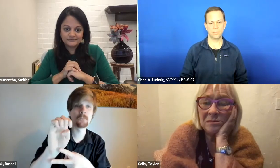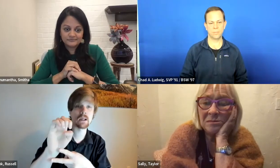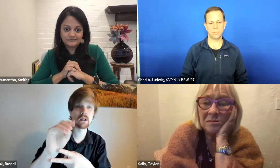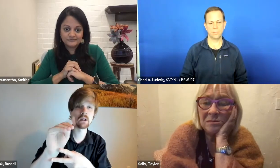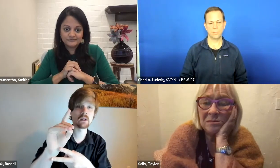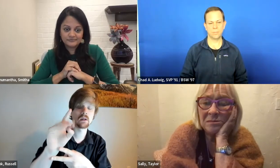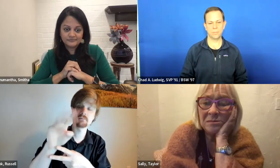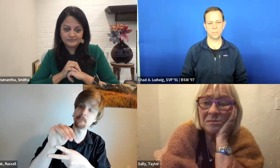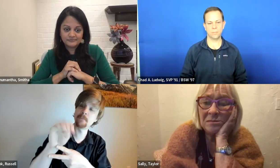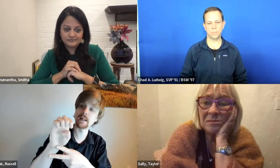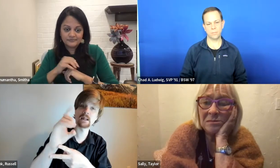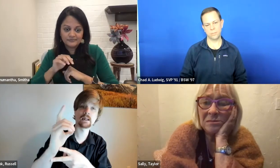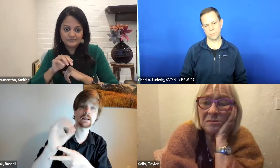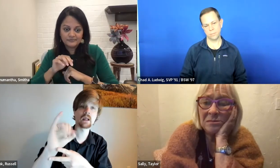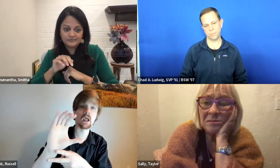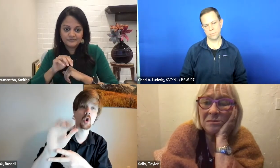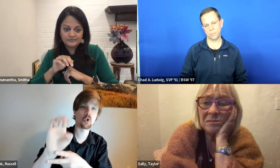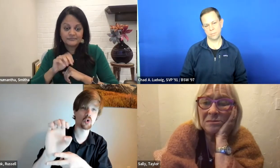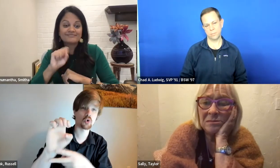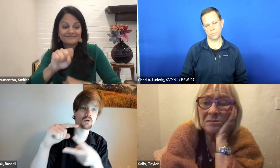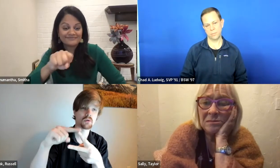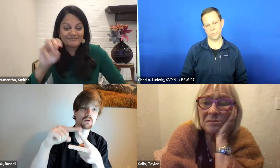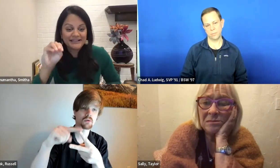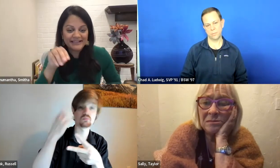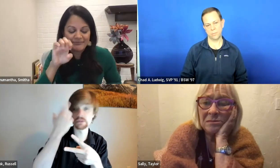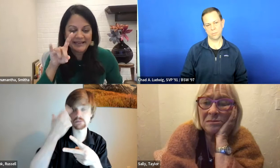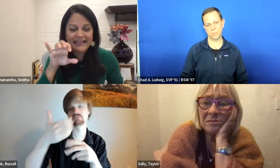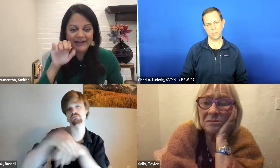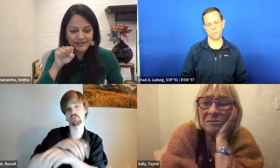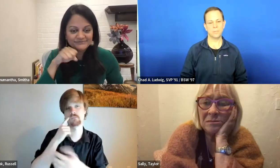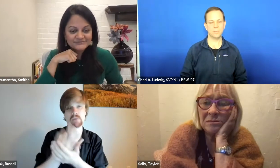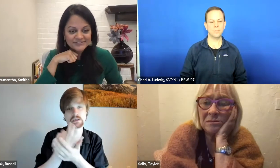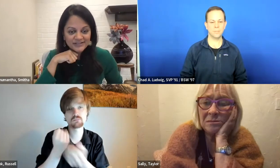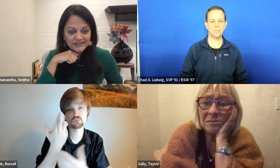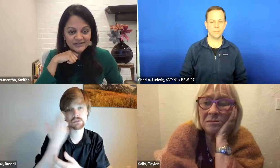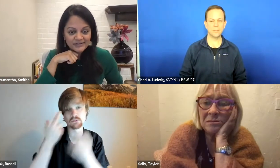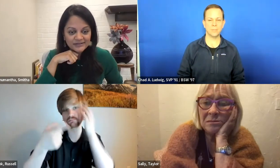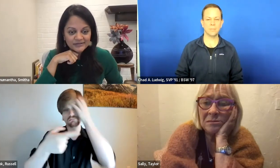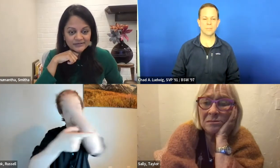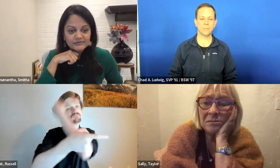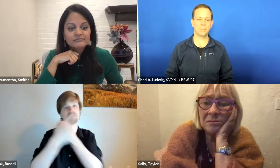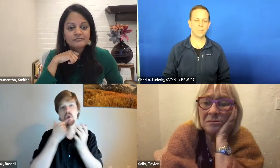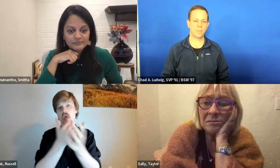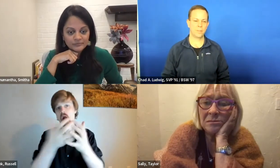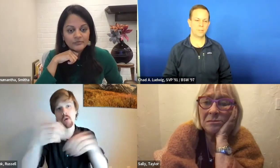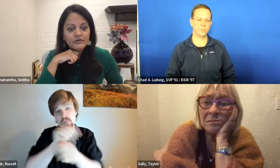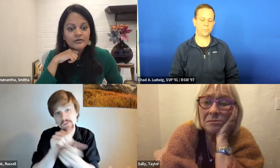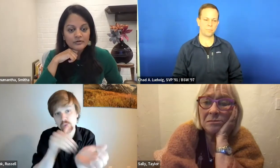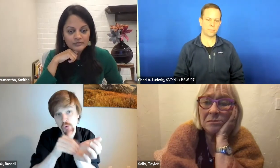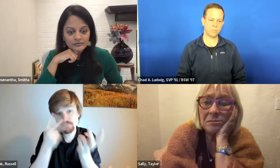There are two keys when it came to being able to take care of him. One of them was Medicare just for financial reasons.